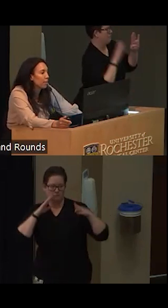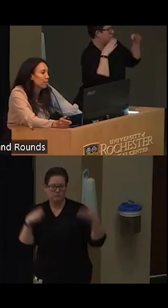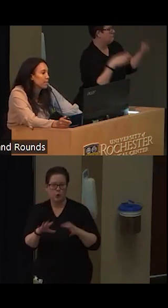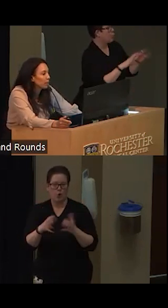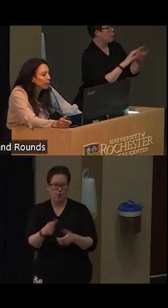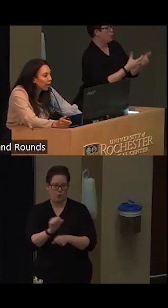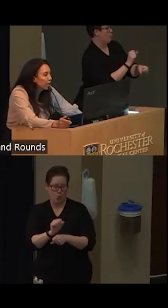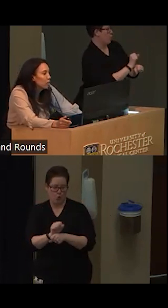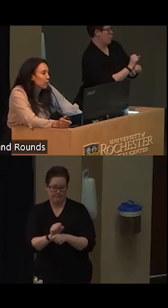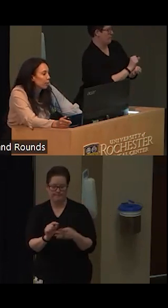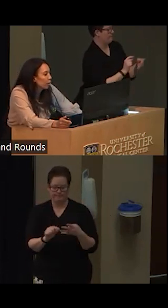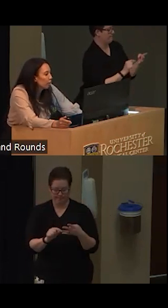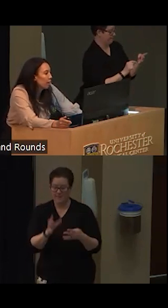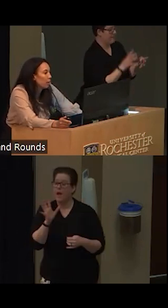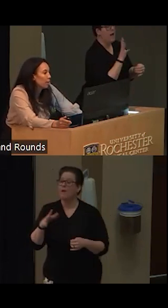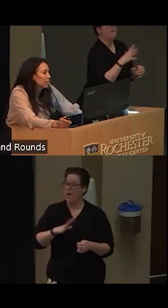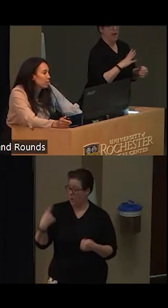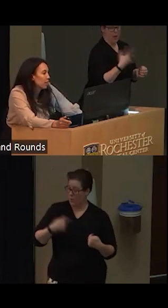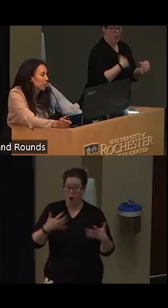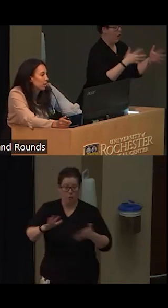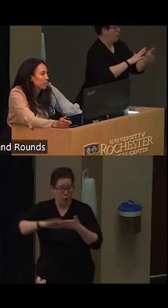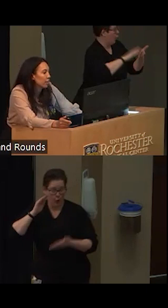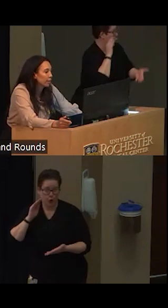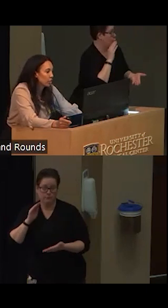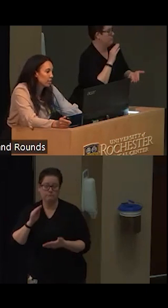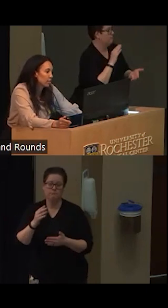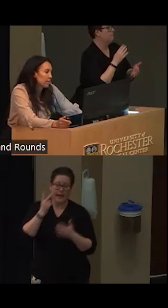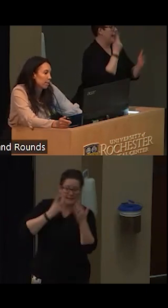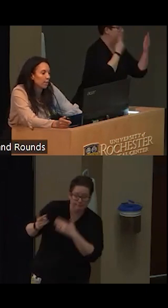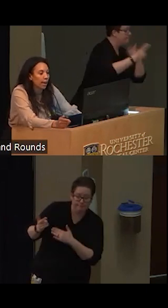together and we said okay so we learned all about anticipation and articulations and a data